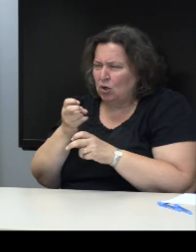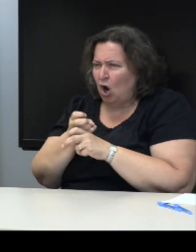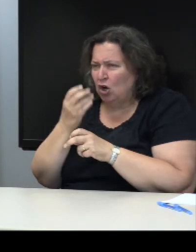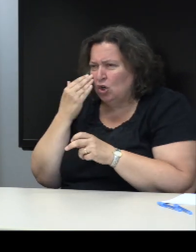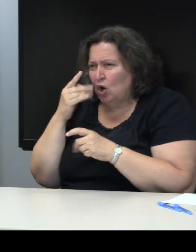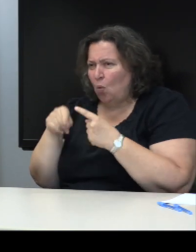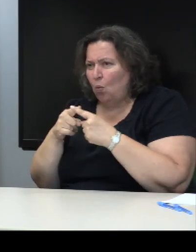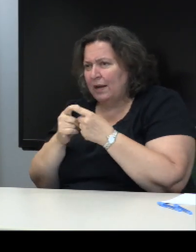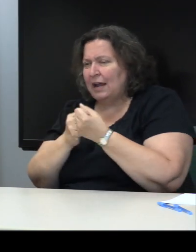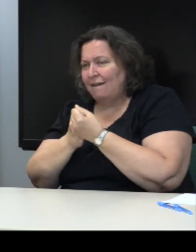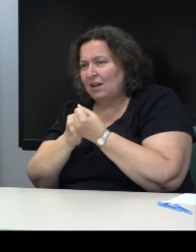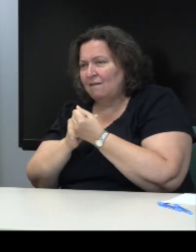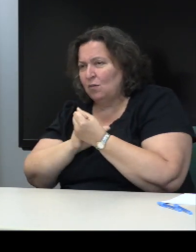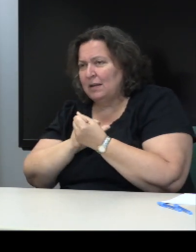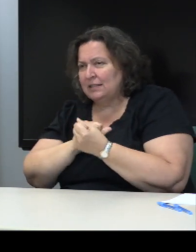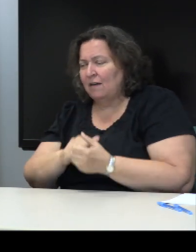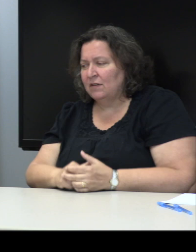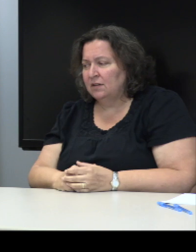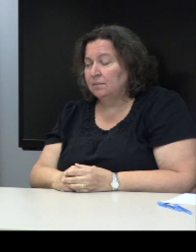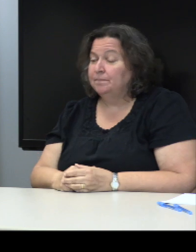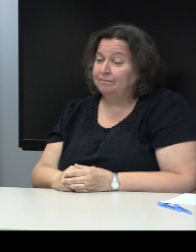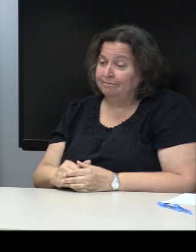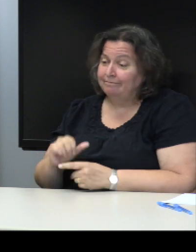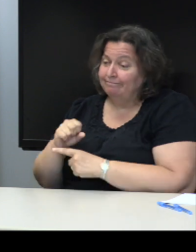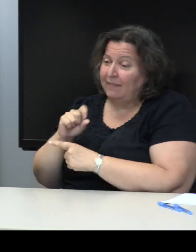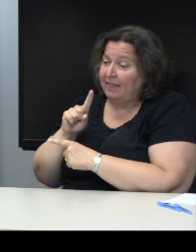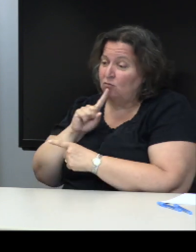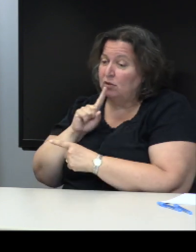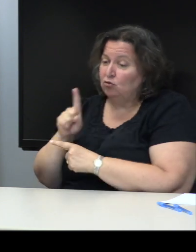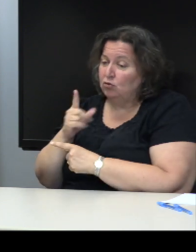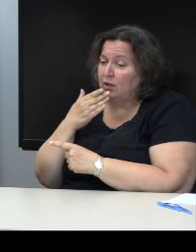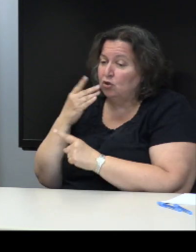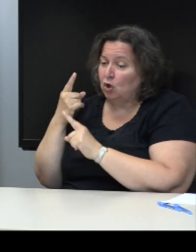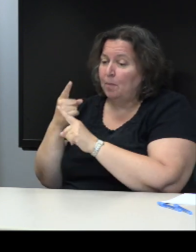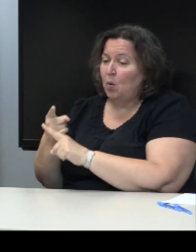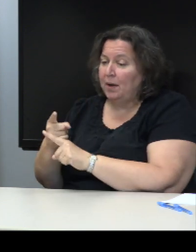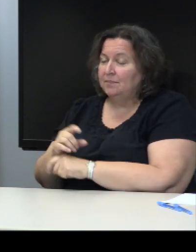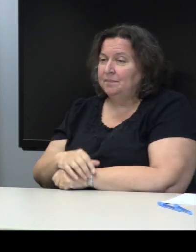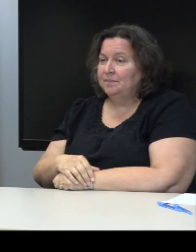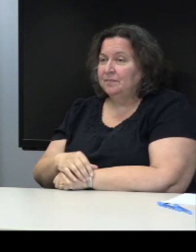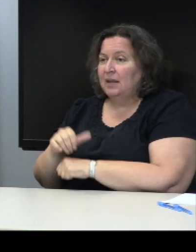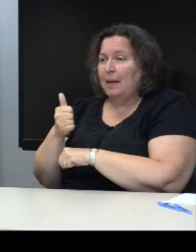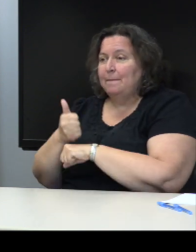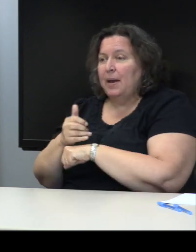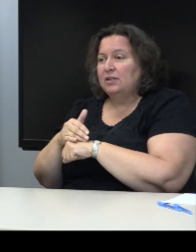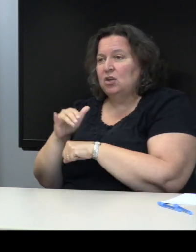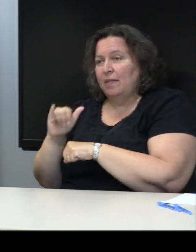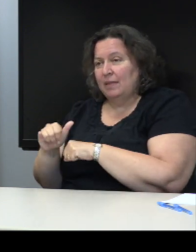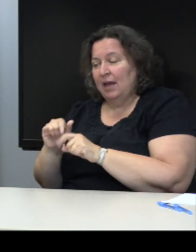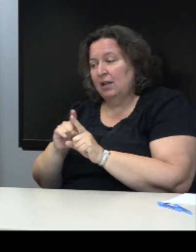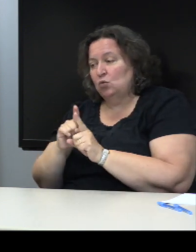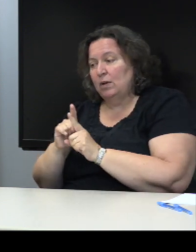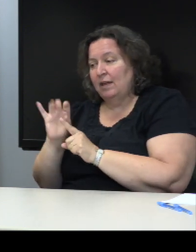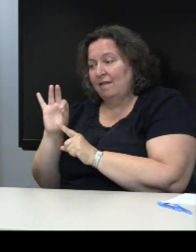to advocate for myself. Jody: That's very true and a really good point. Based on that as well as the fact that your classroom teacher